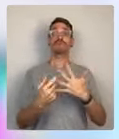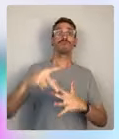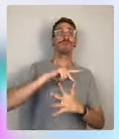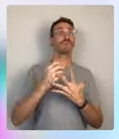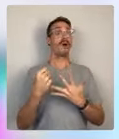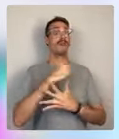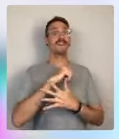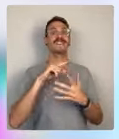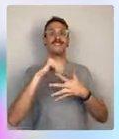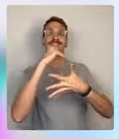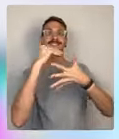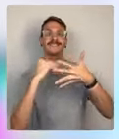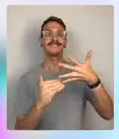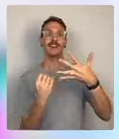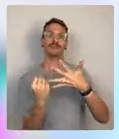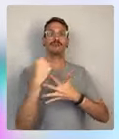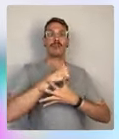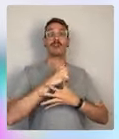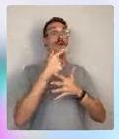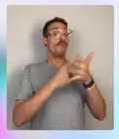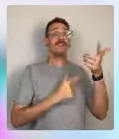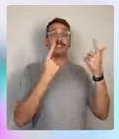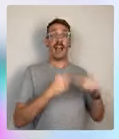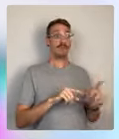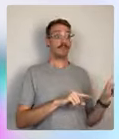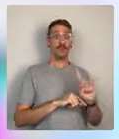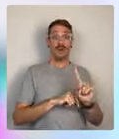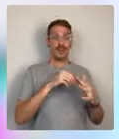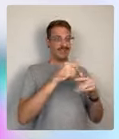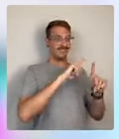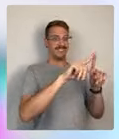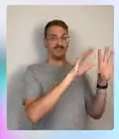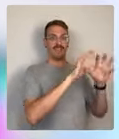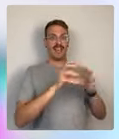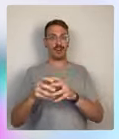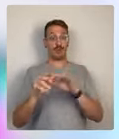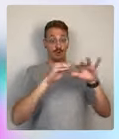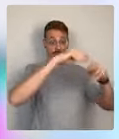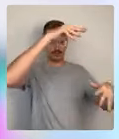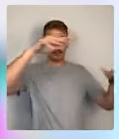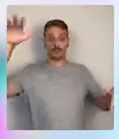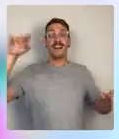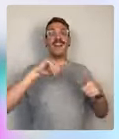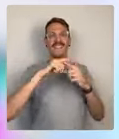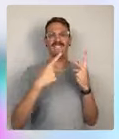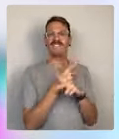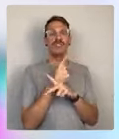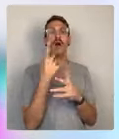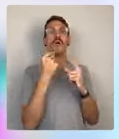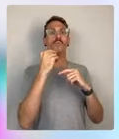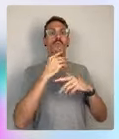And what we can do is prioritize it and stack rank what's happening, where, across the various categories of harm,